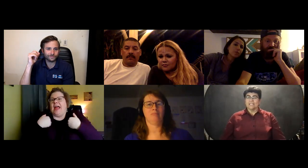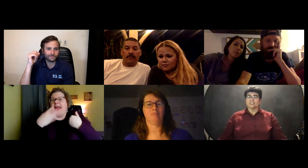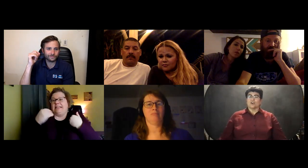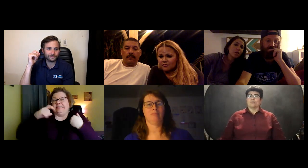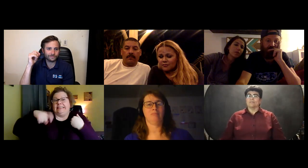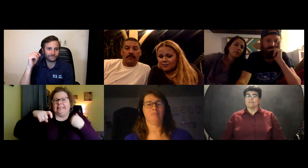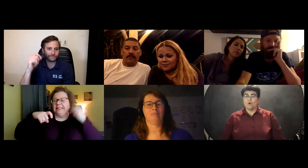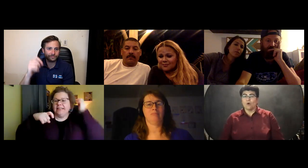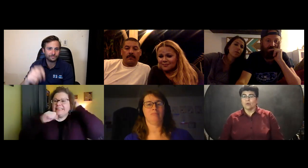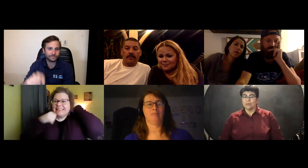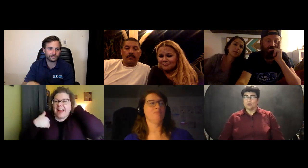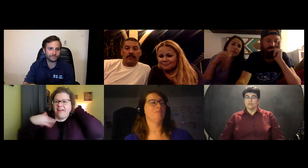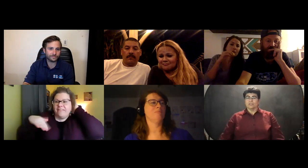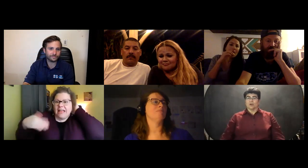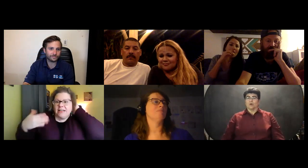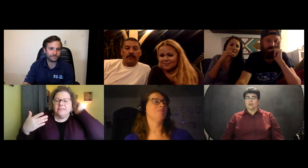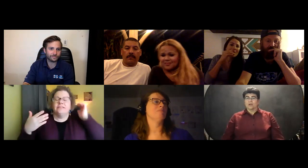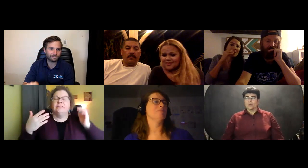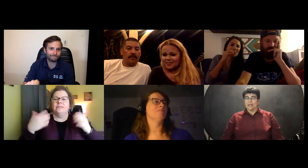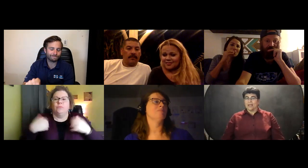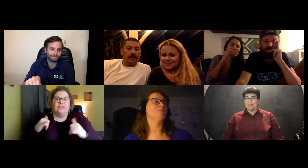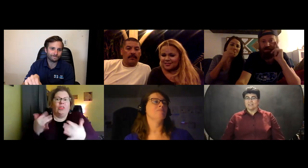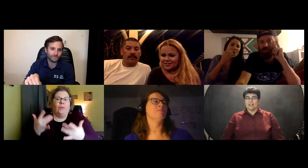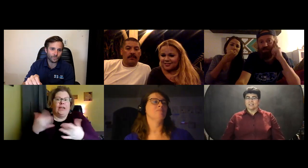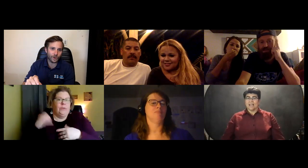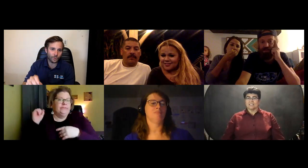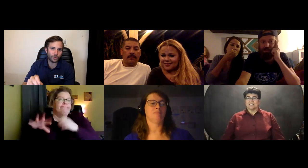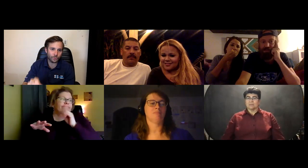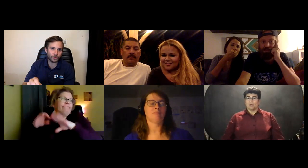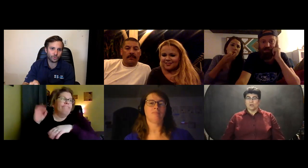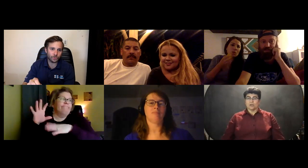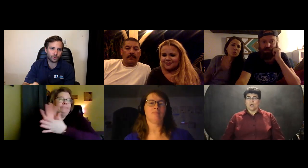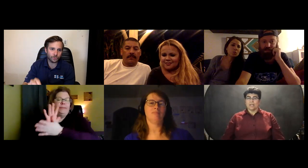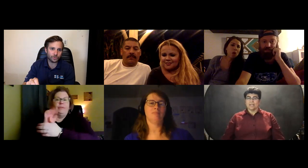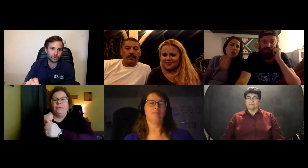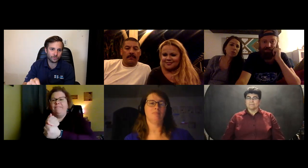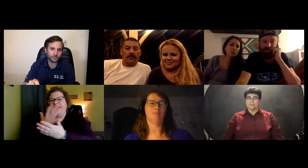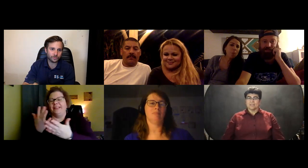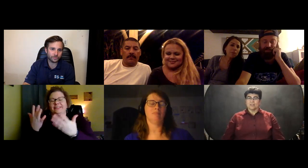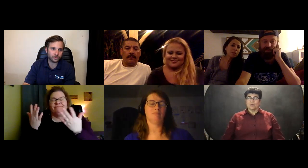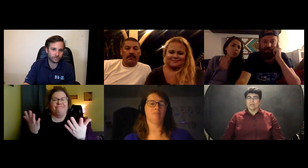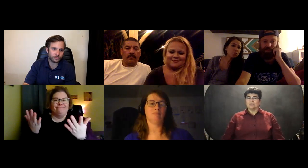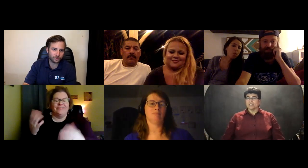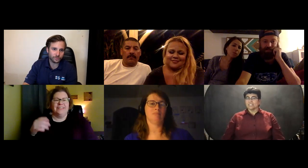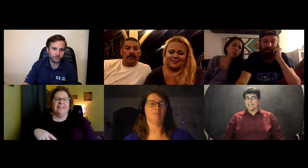to know before we moved so we haven't gotten that support